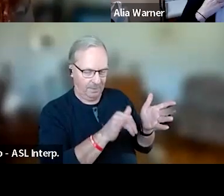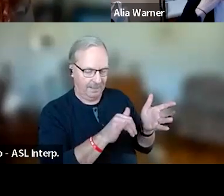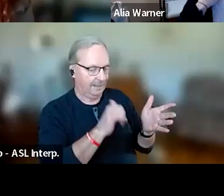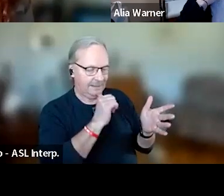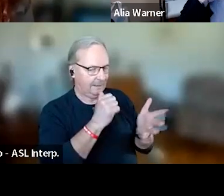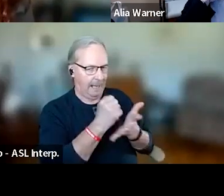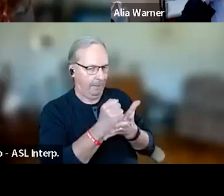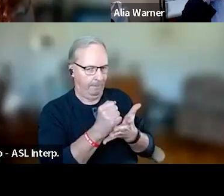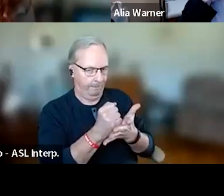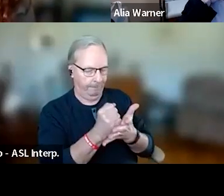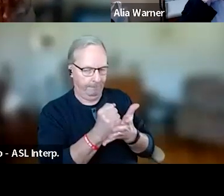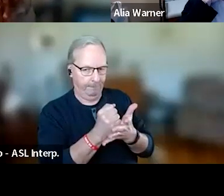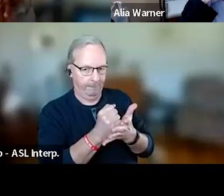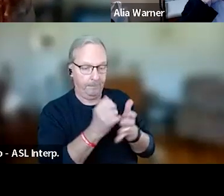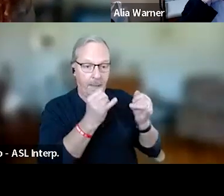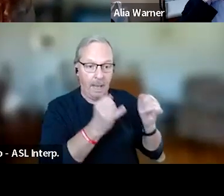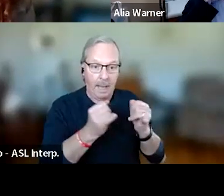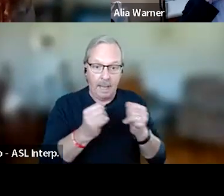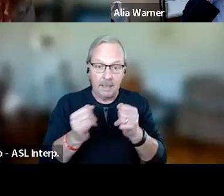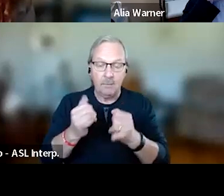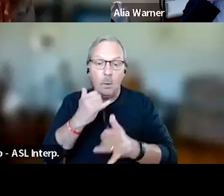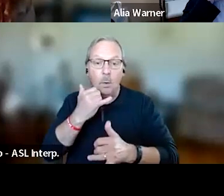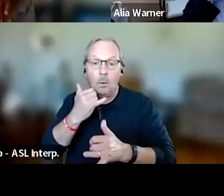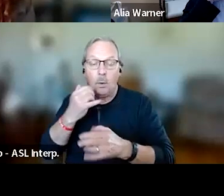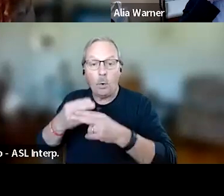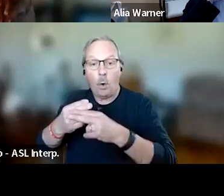And when individuals call themselves schizophrenic,